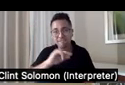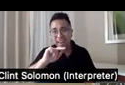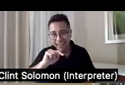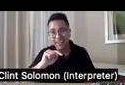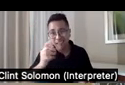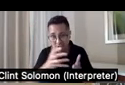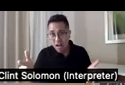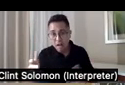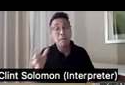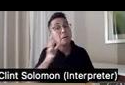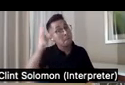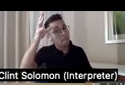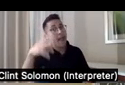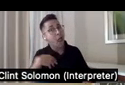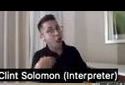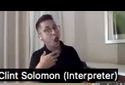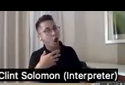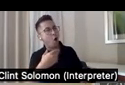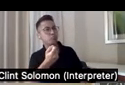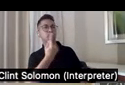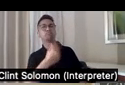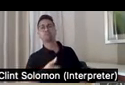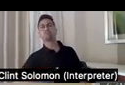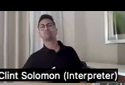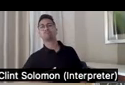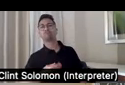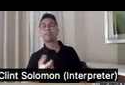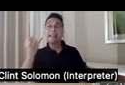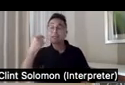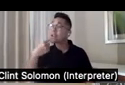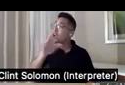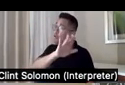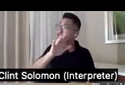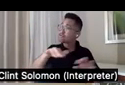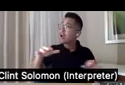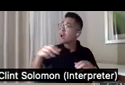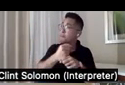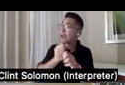just like this if we say their child made a choice sometimes they don't believe us because they've